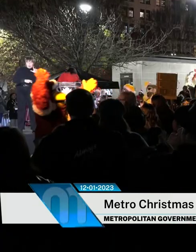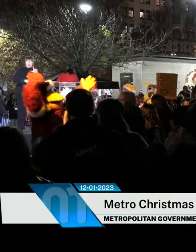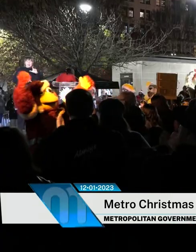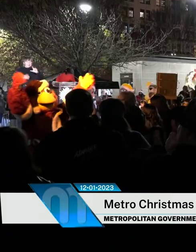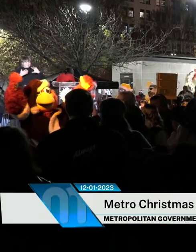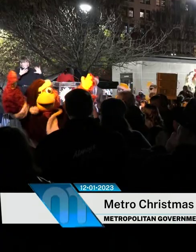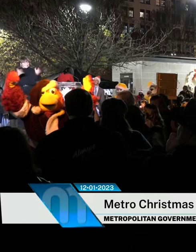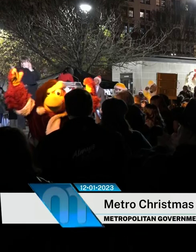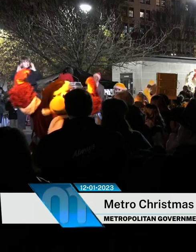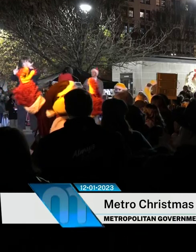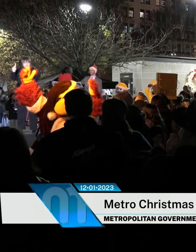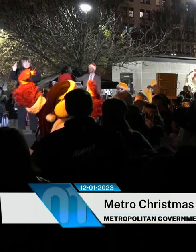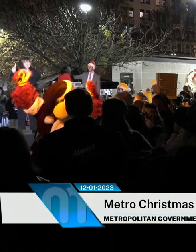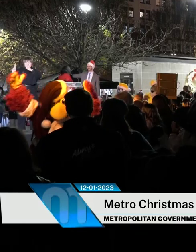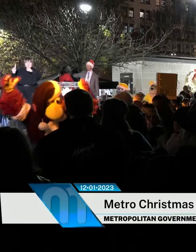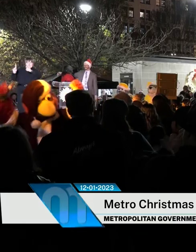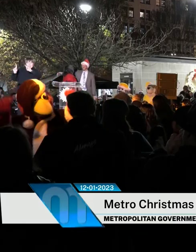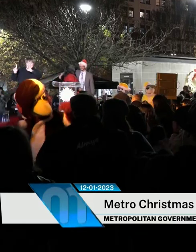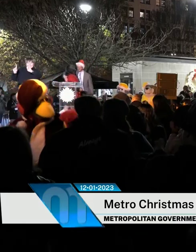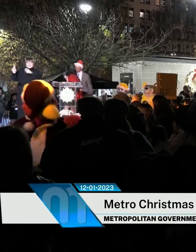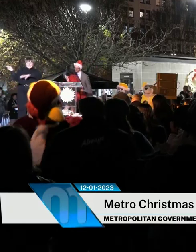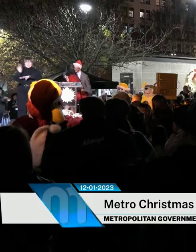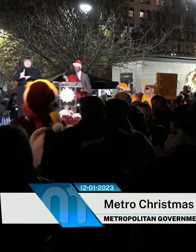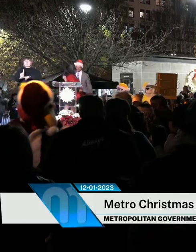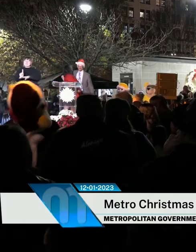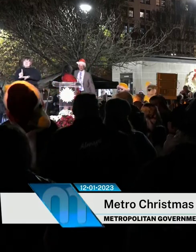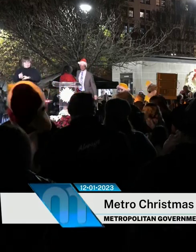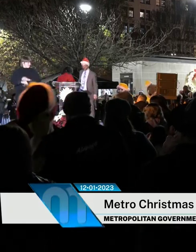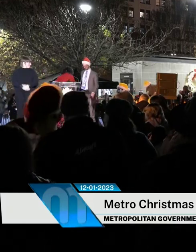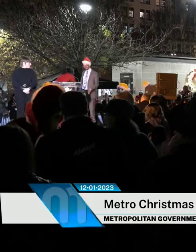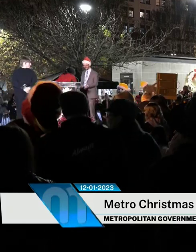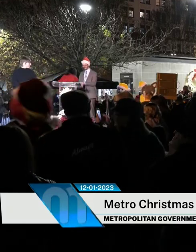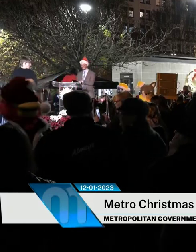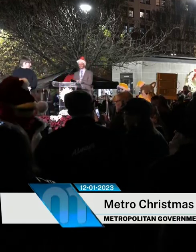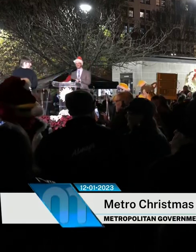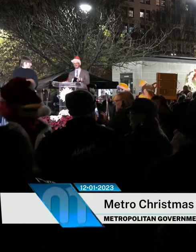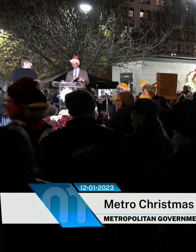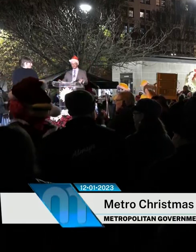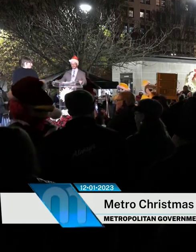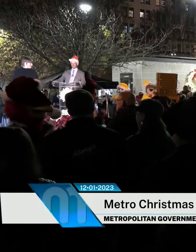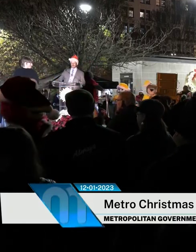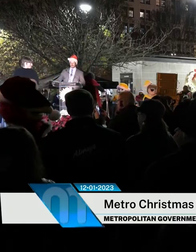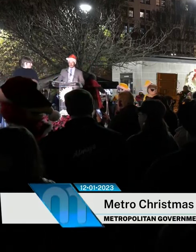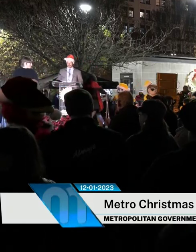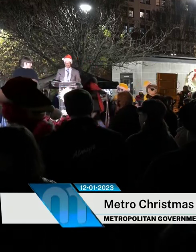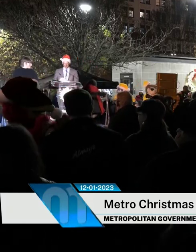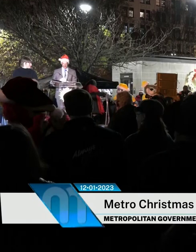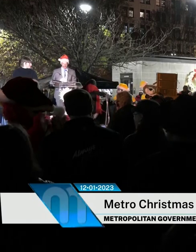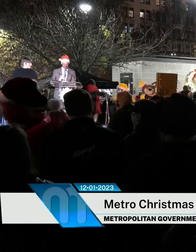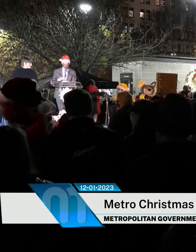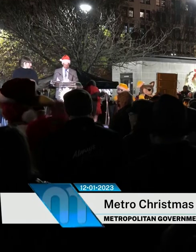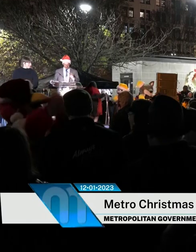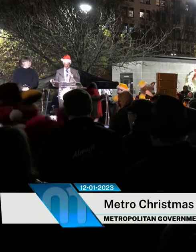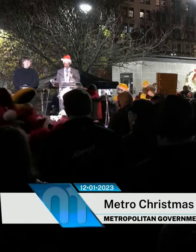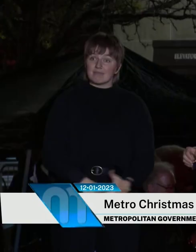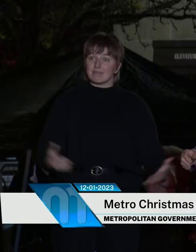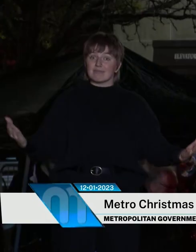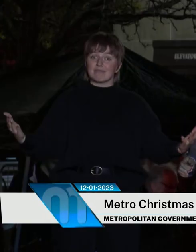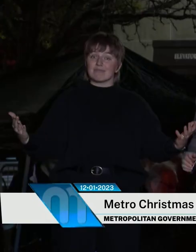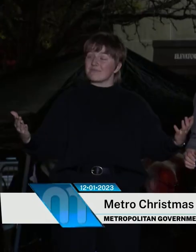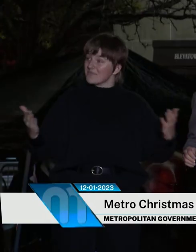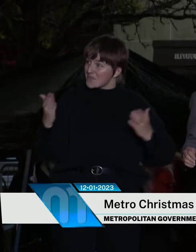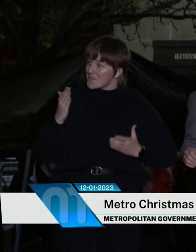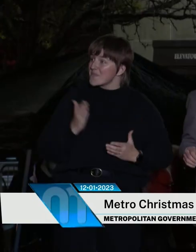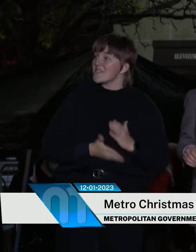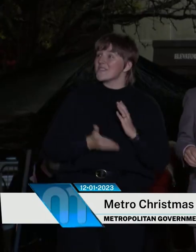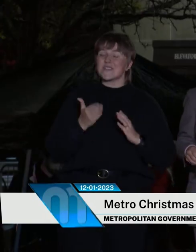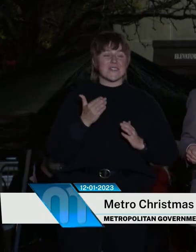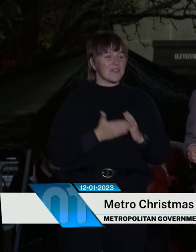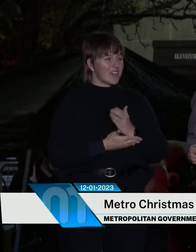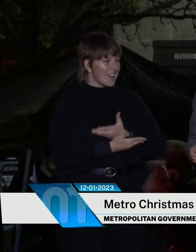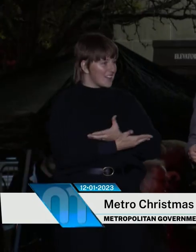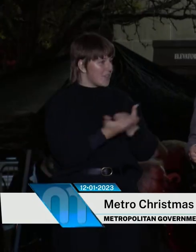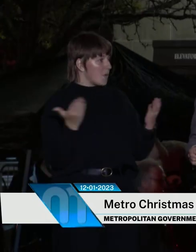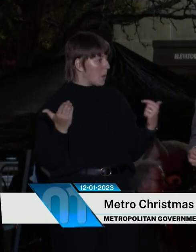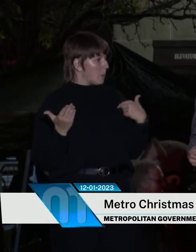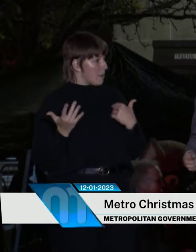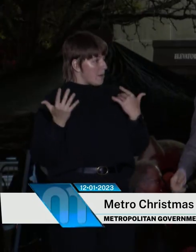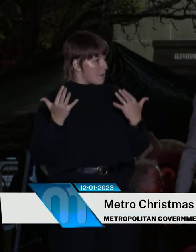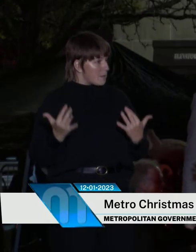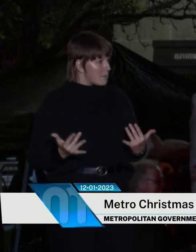. HELP ME WELCOME FREDDY. ALL